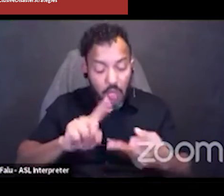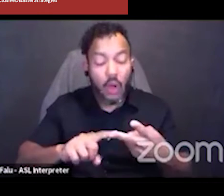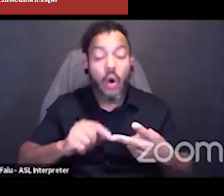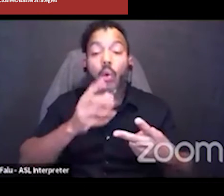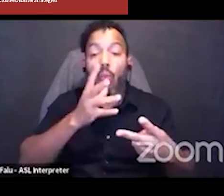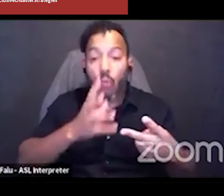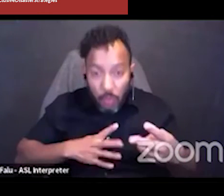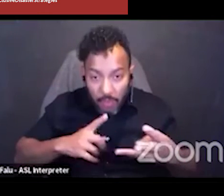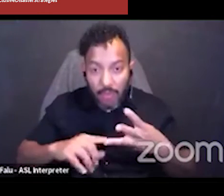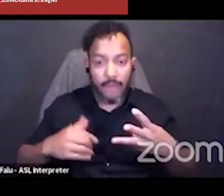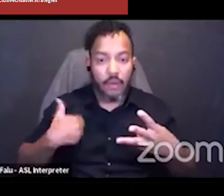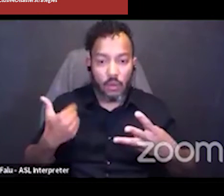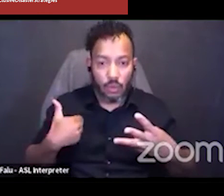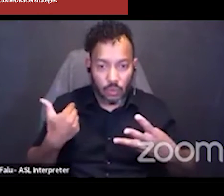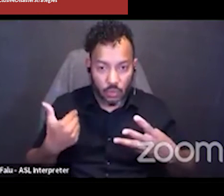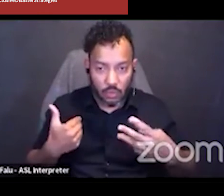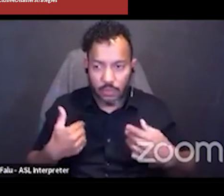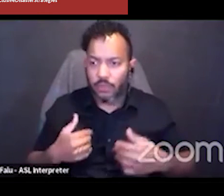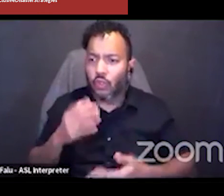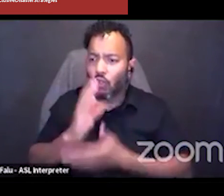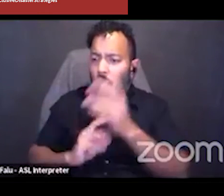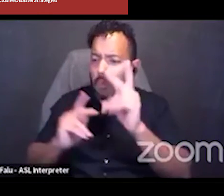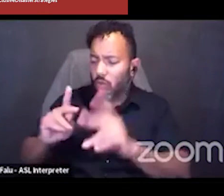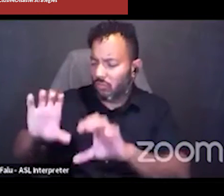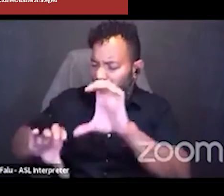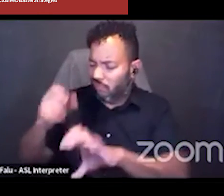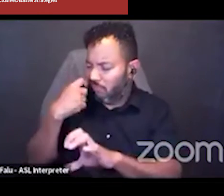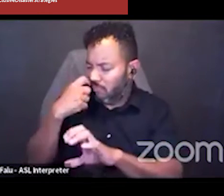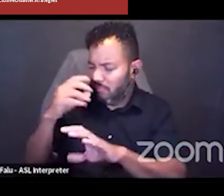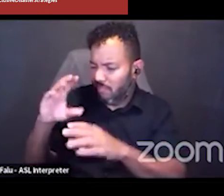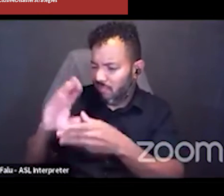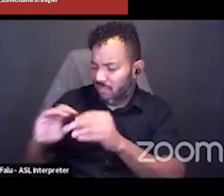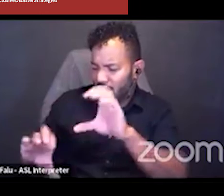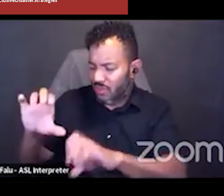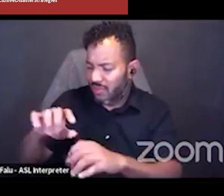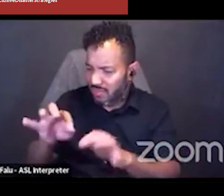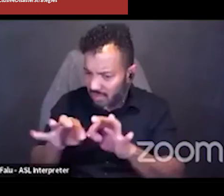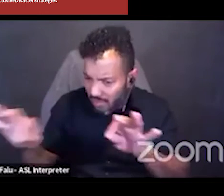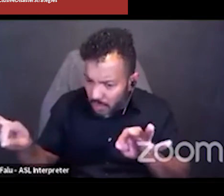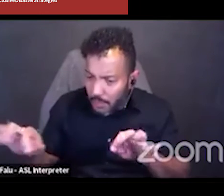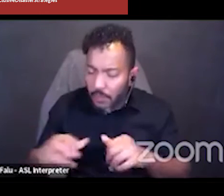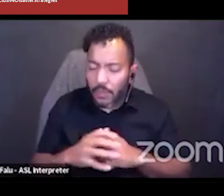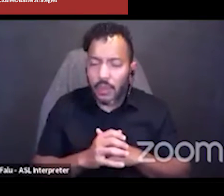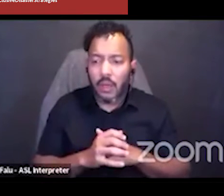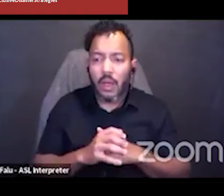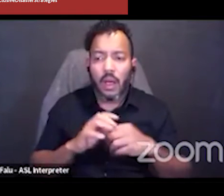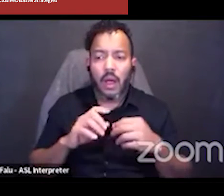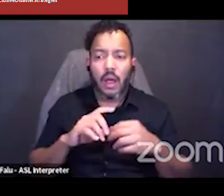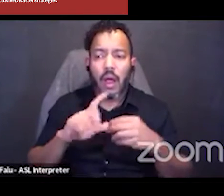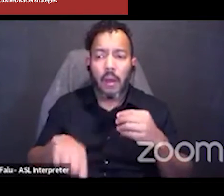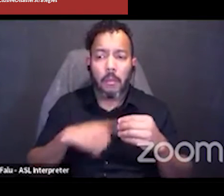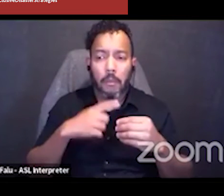So someone on the chat moments ago asked for about disproportionate impact of people with